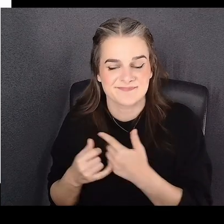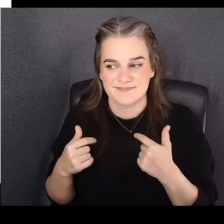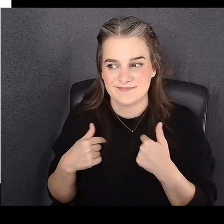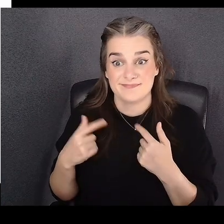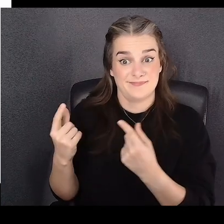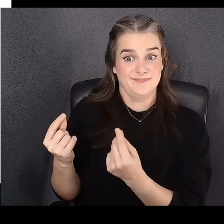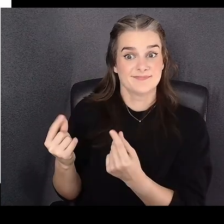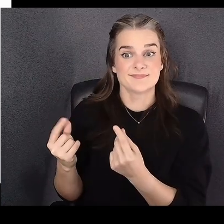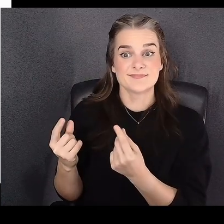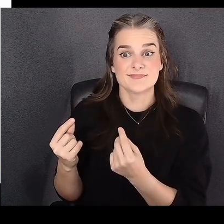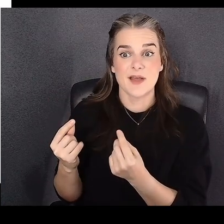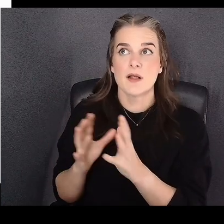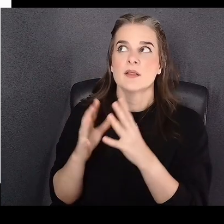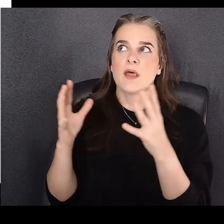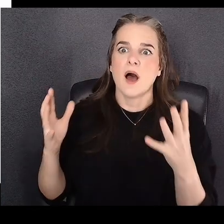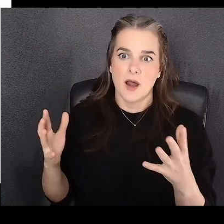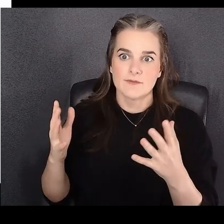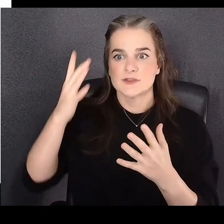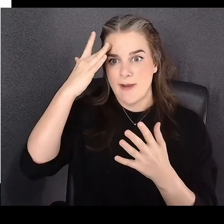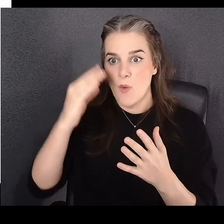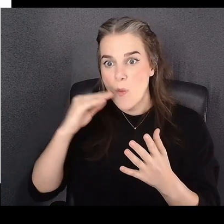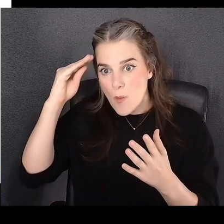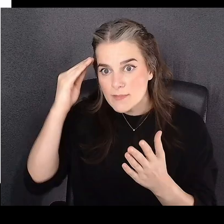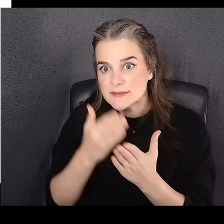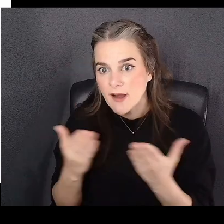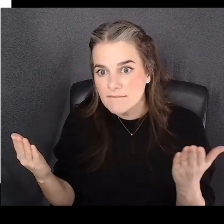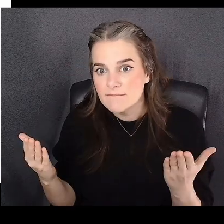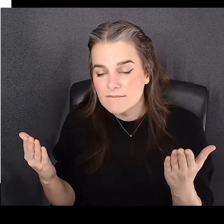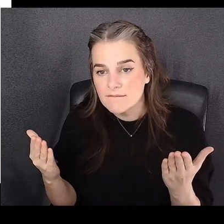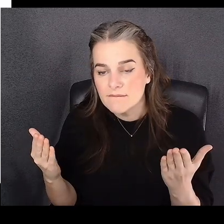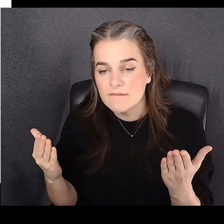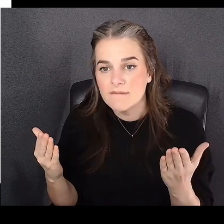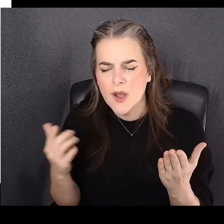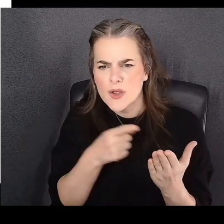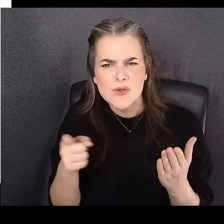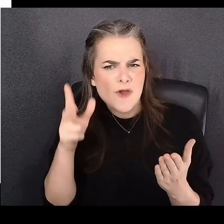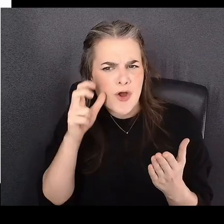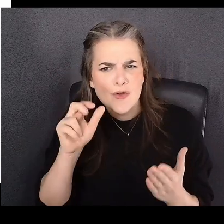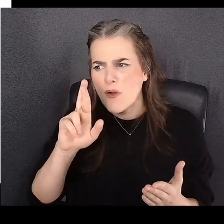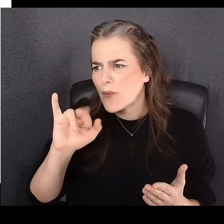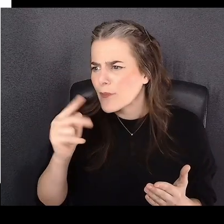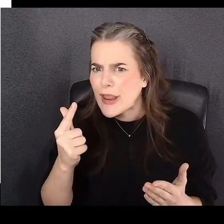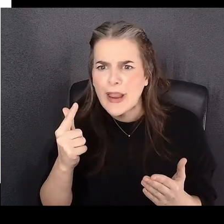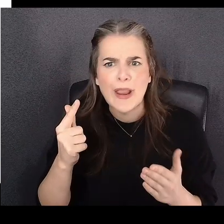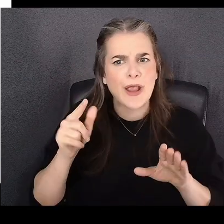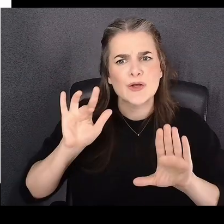smart home stuff-- like, have you guys heard of Ring doorbells to enhance safety, and things like that.